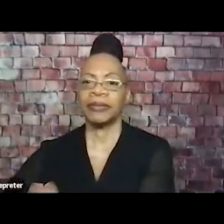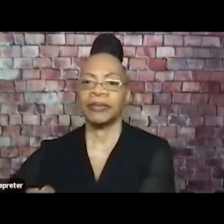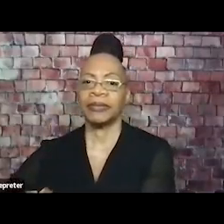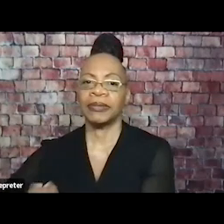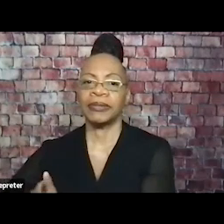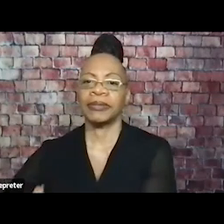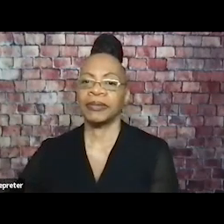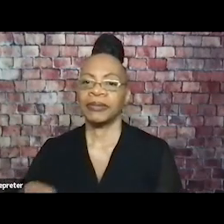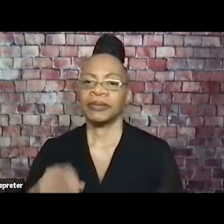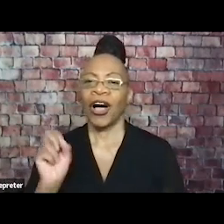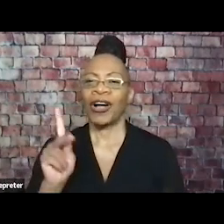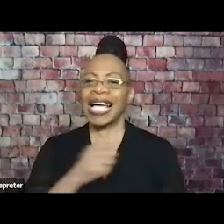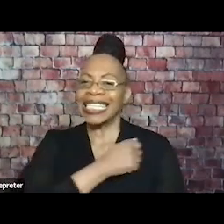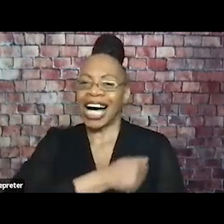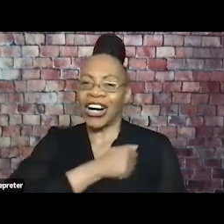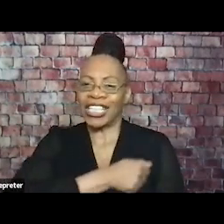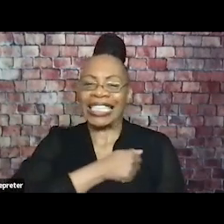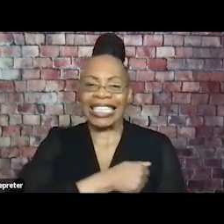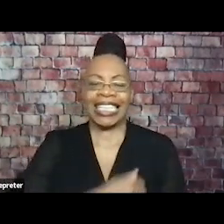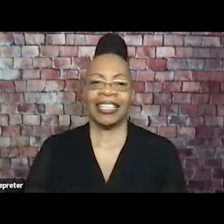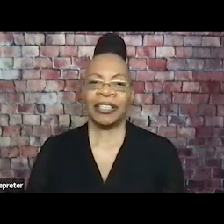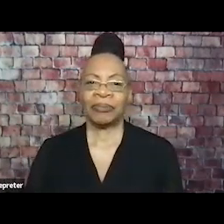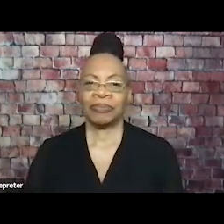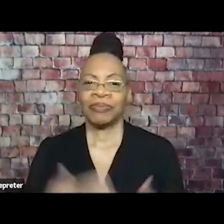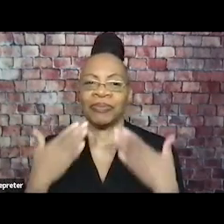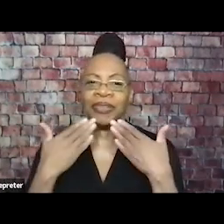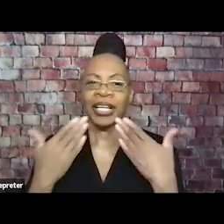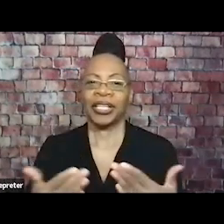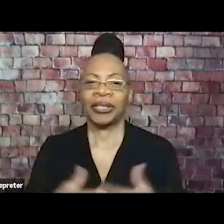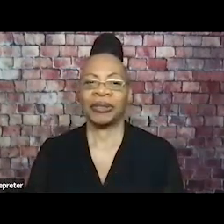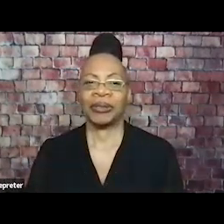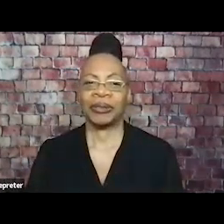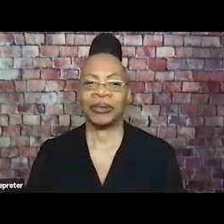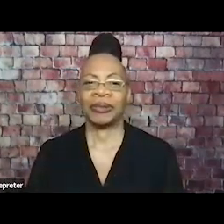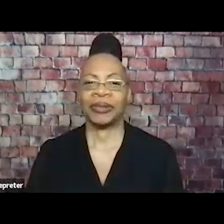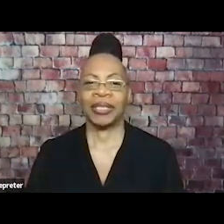All right, sorry about that, thank you. We've got lots of hands on deck here.